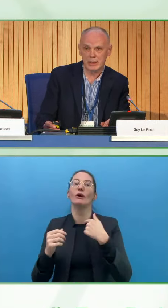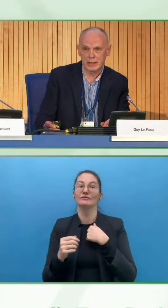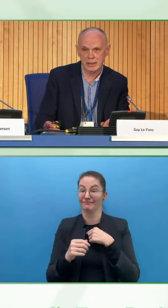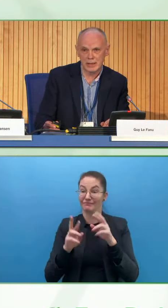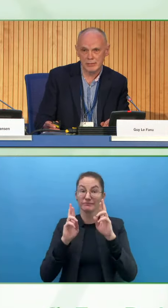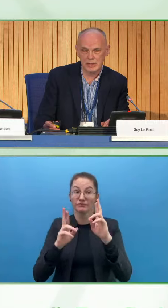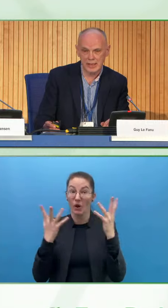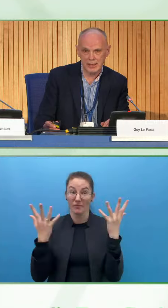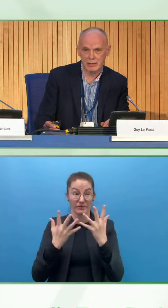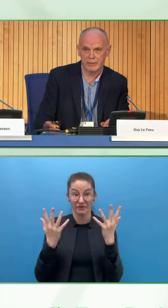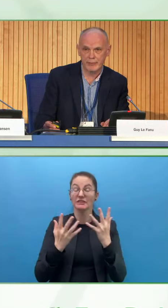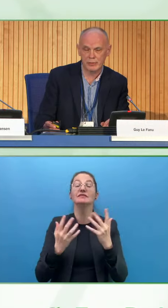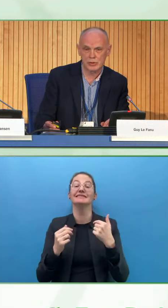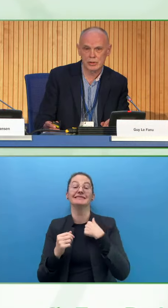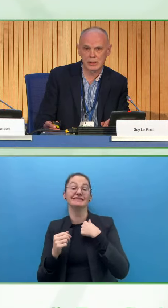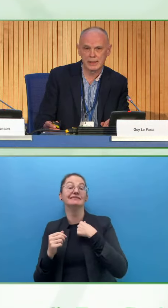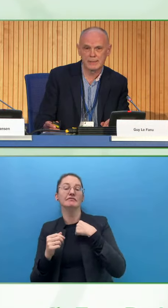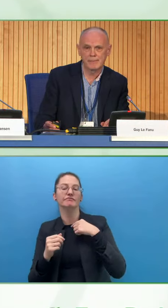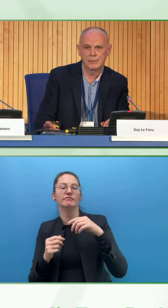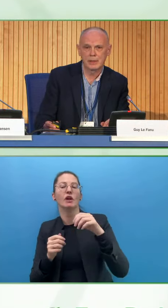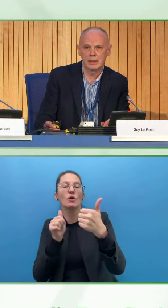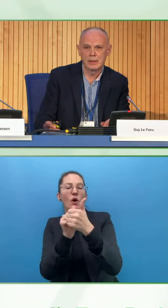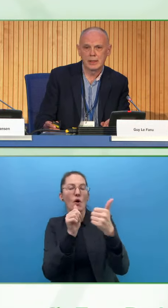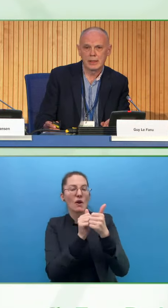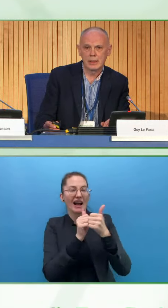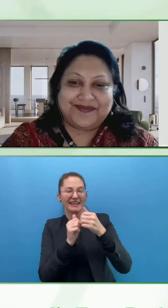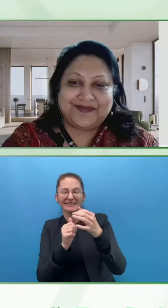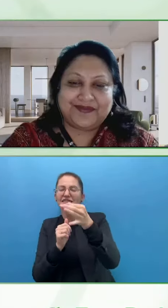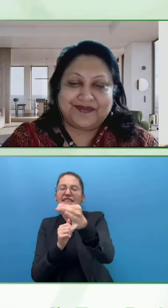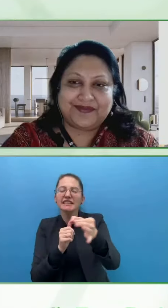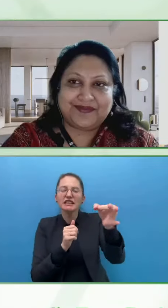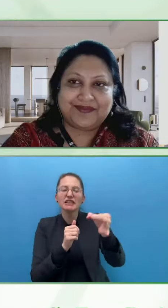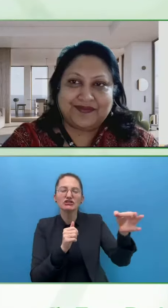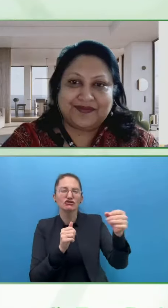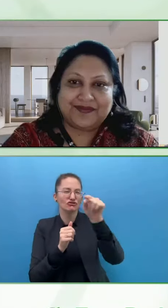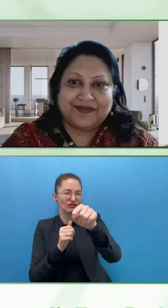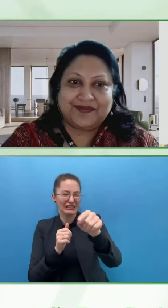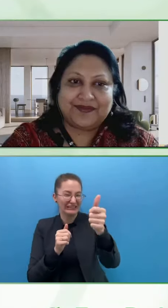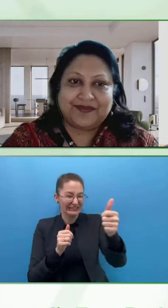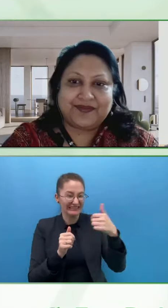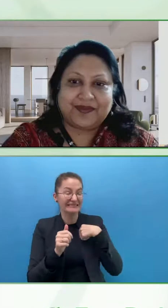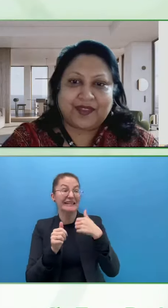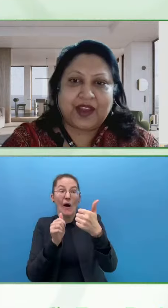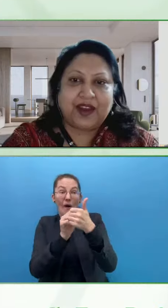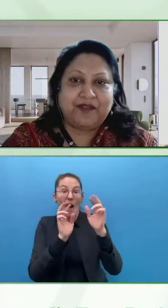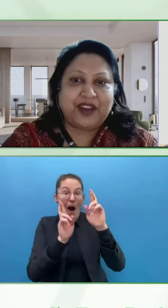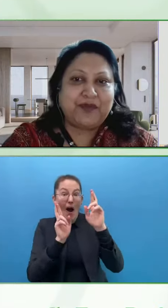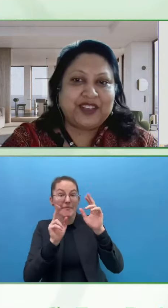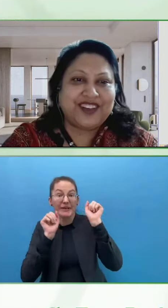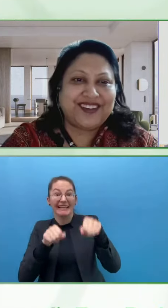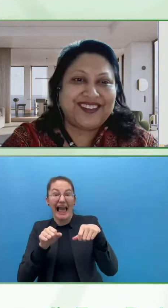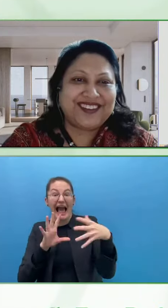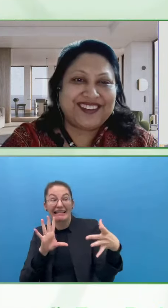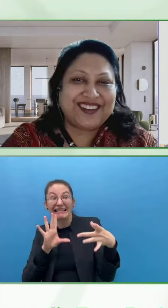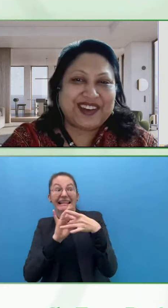I don't see her unfortunately. I'm very much there.